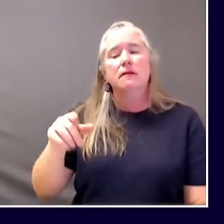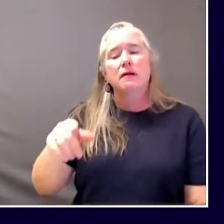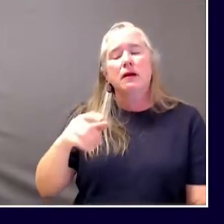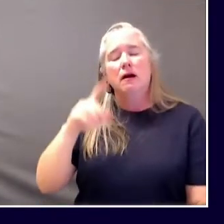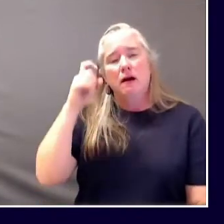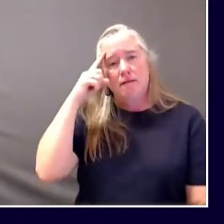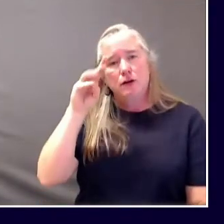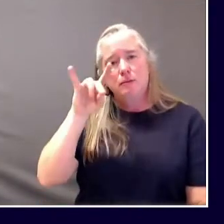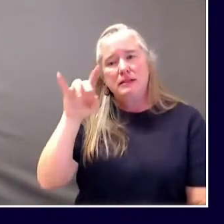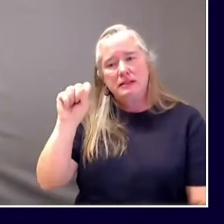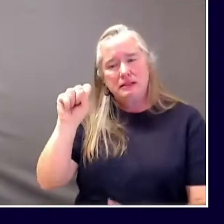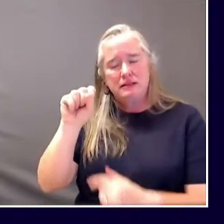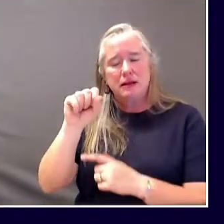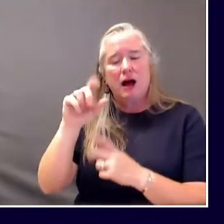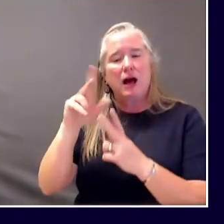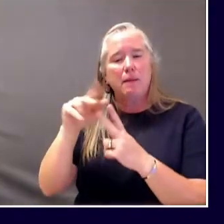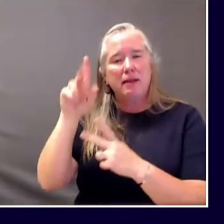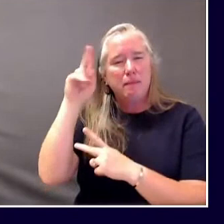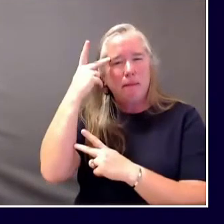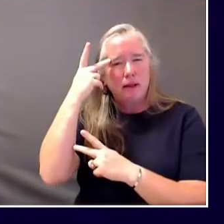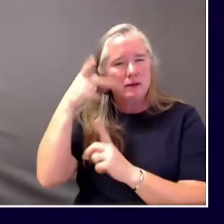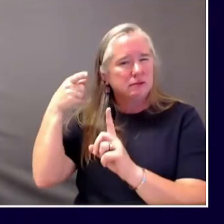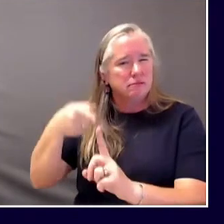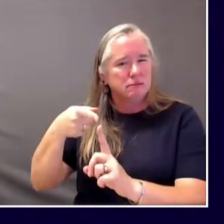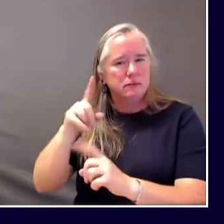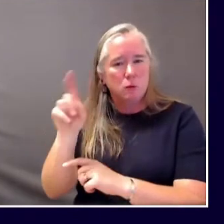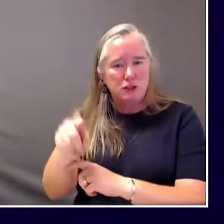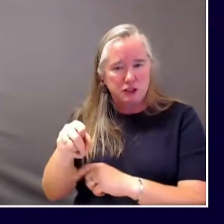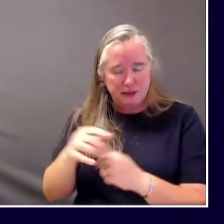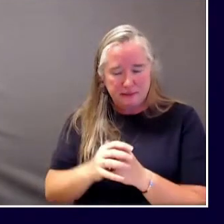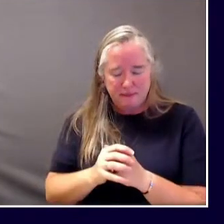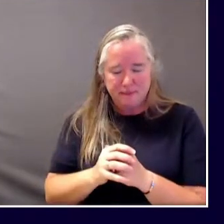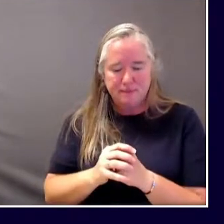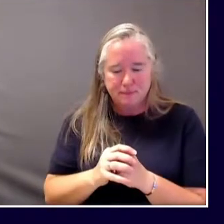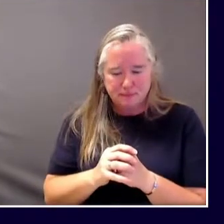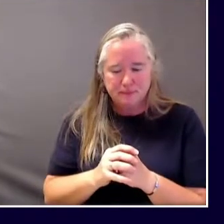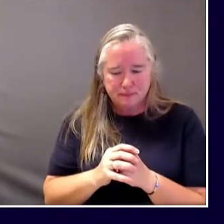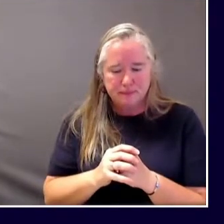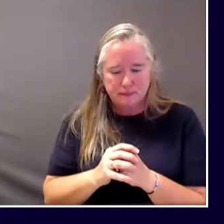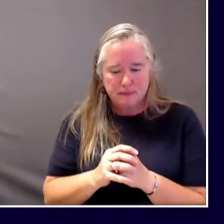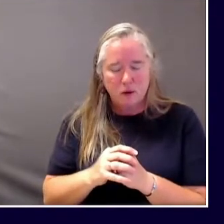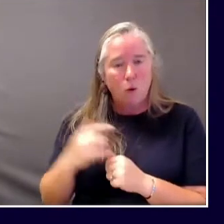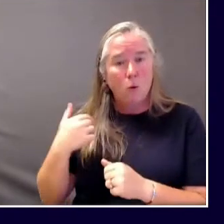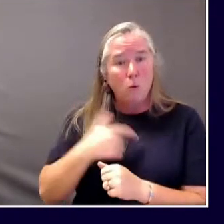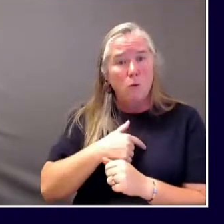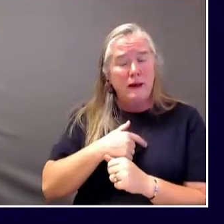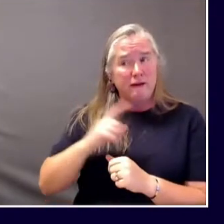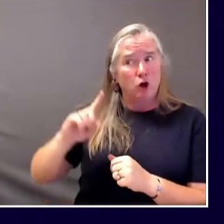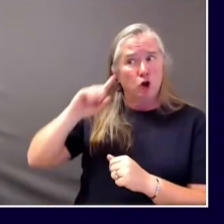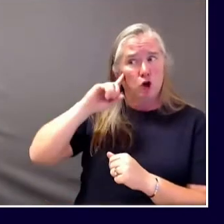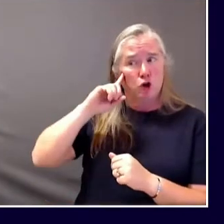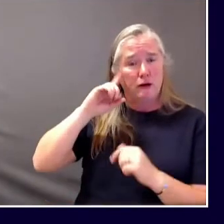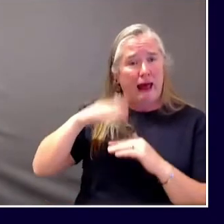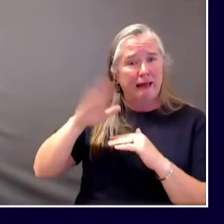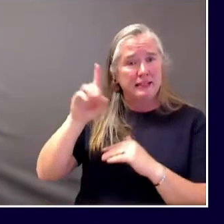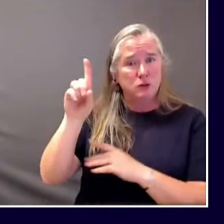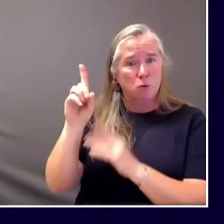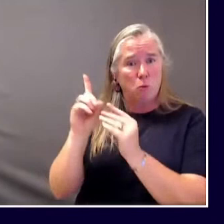questions for you one is